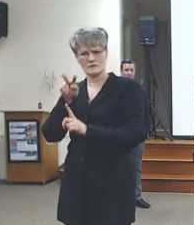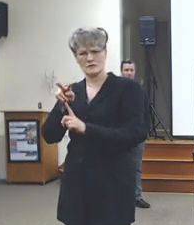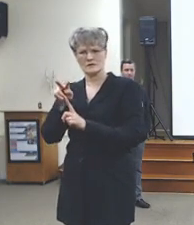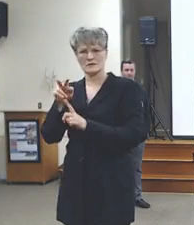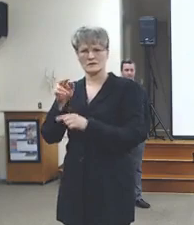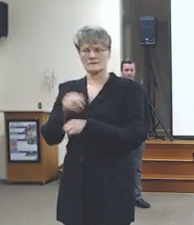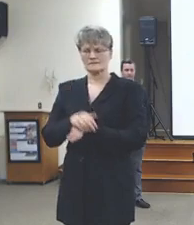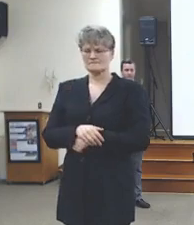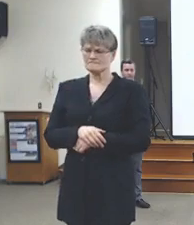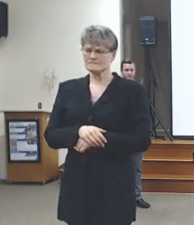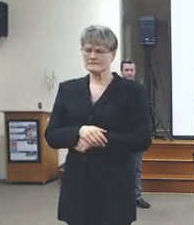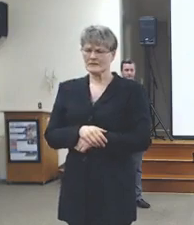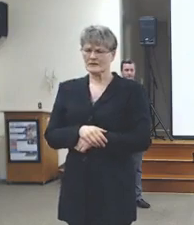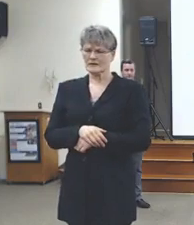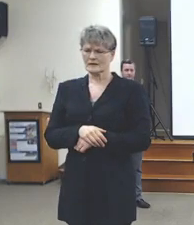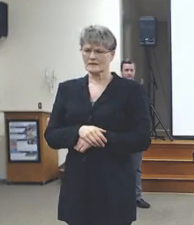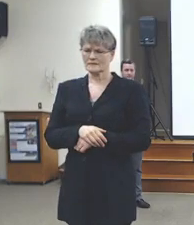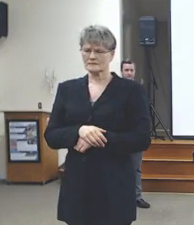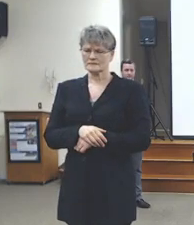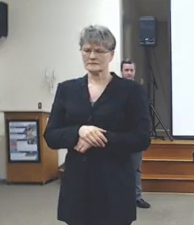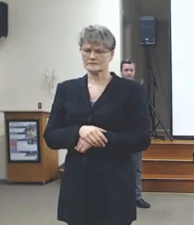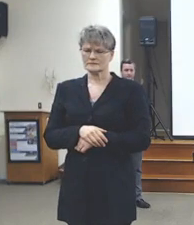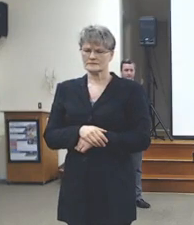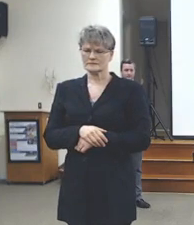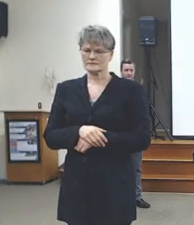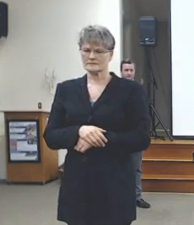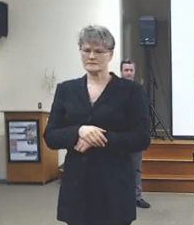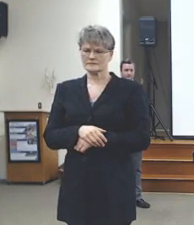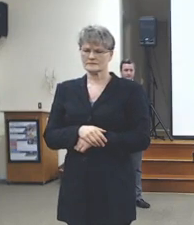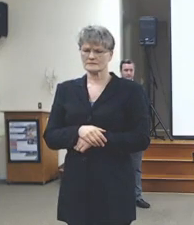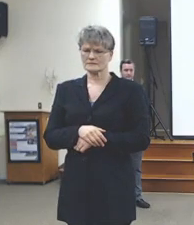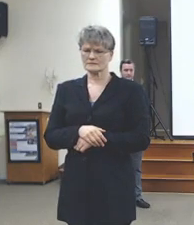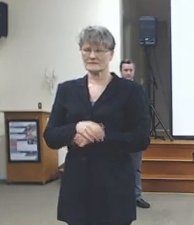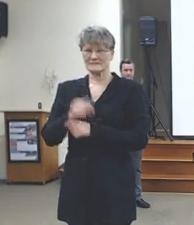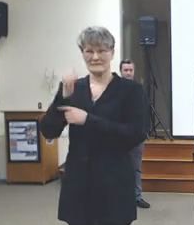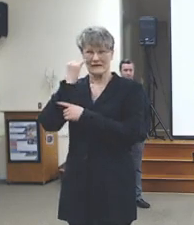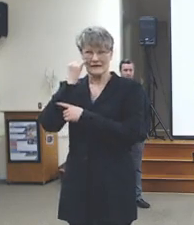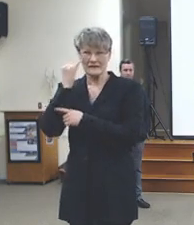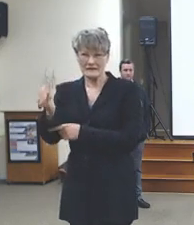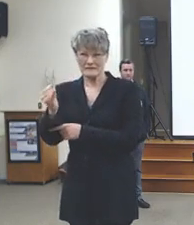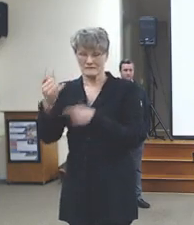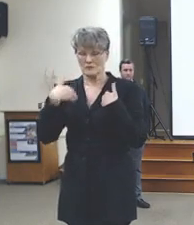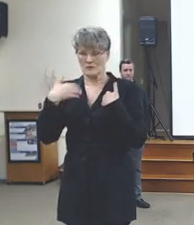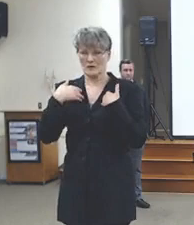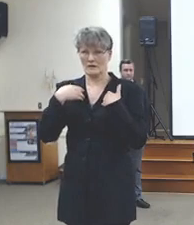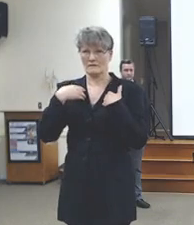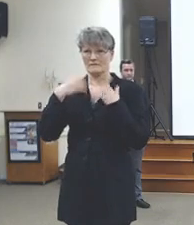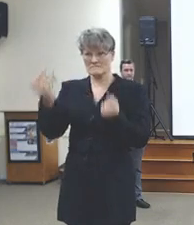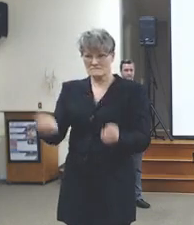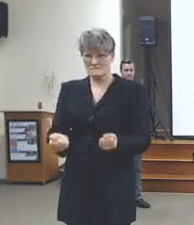predict where the exponential growth would be? Considering it's a 2-week out